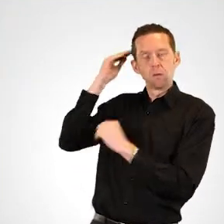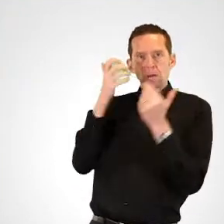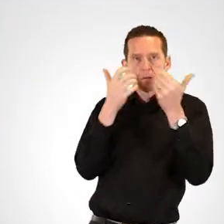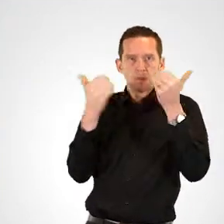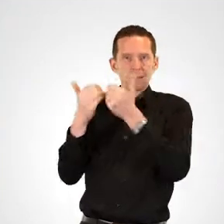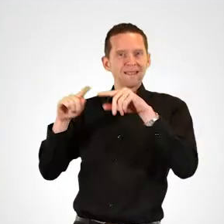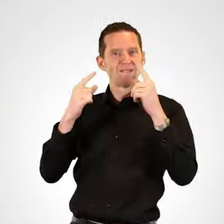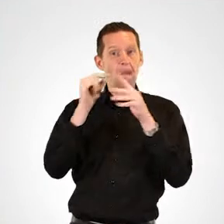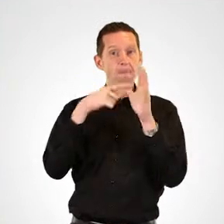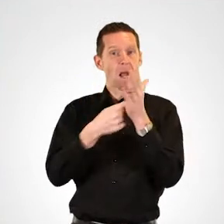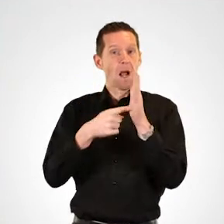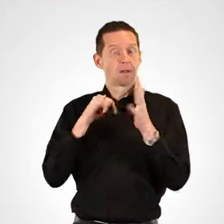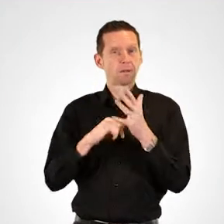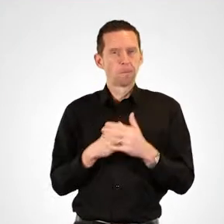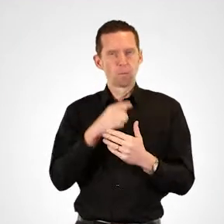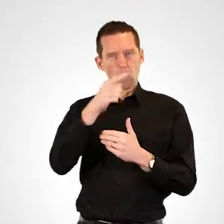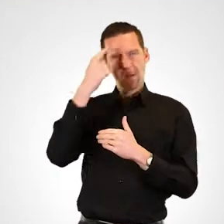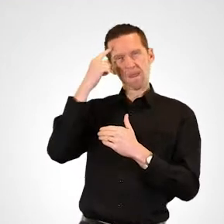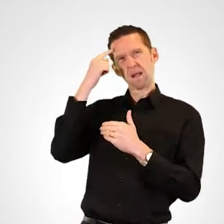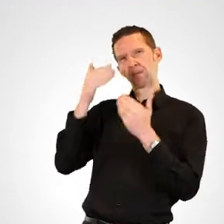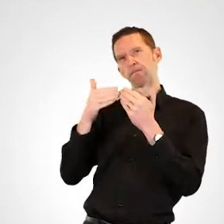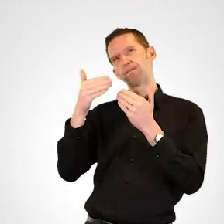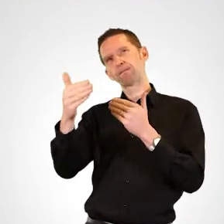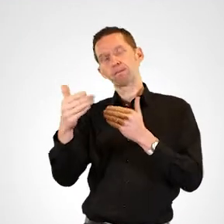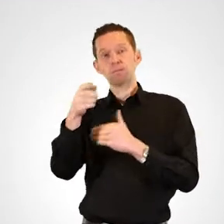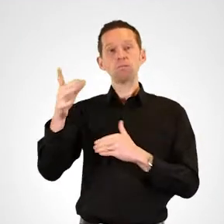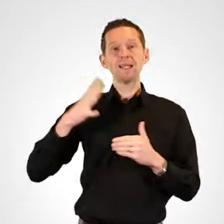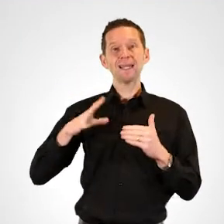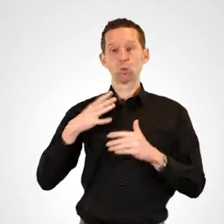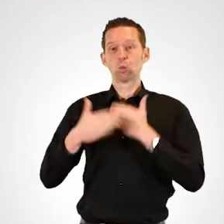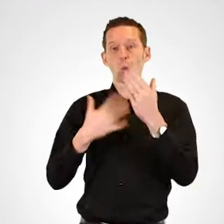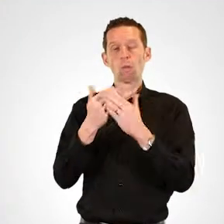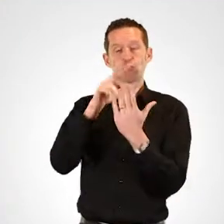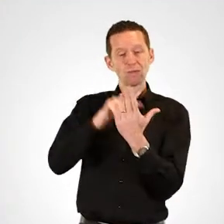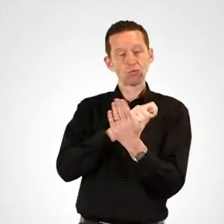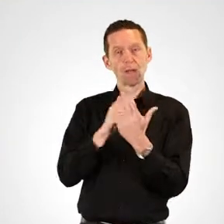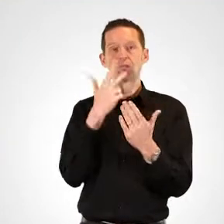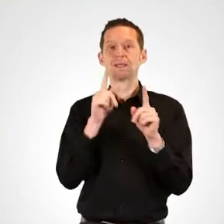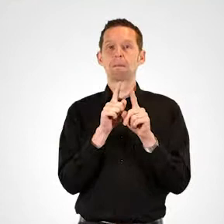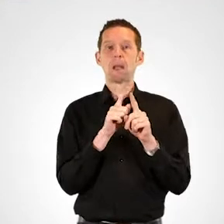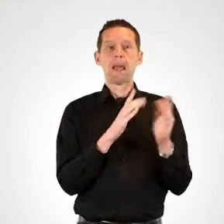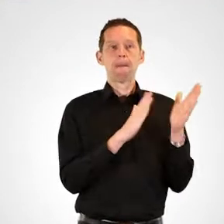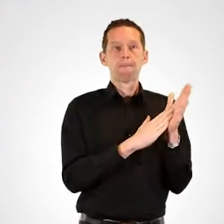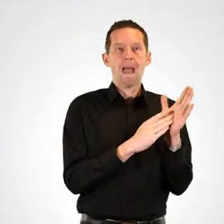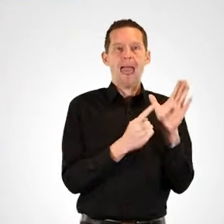And if you kind of think ahead to what they're going to need to do with reading and writing, when I take a word like "mm-aa-nn,"